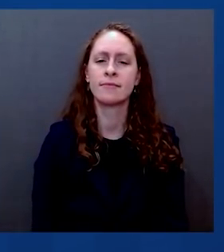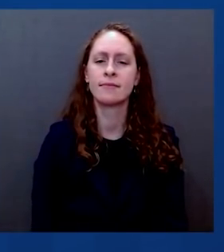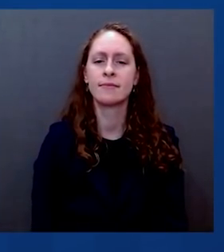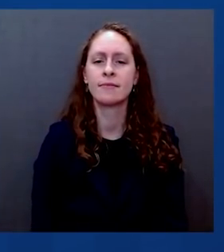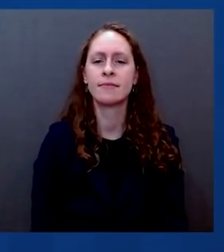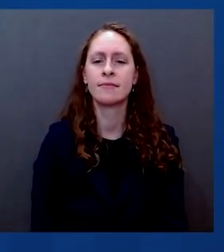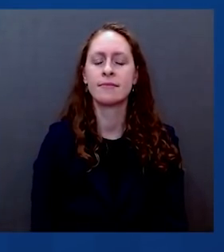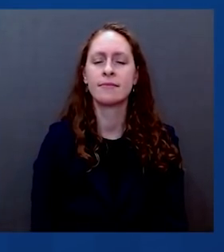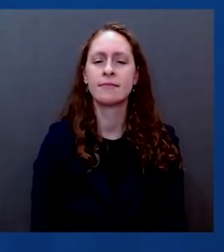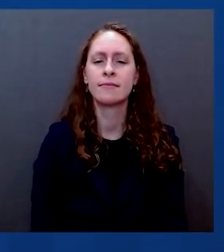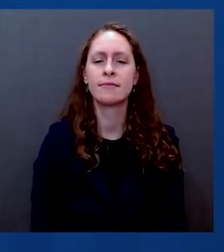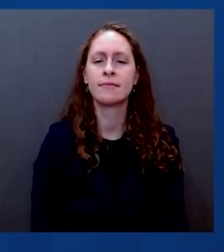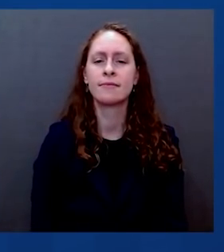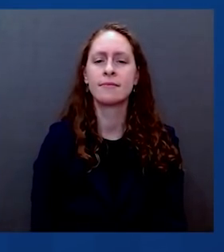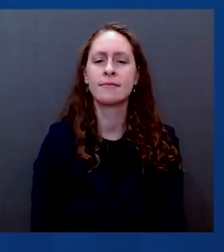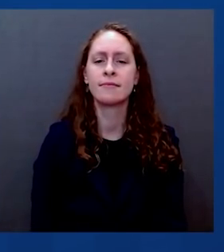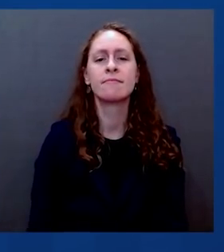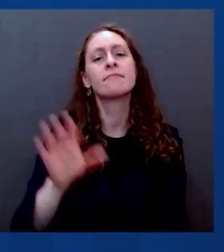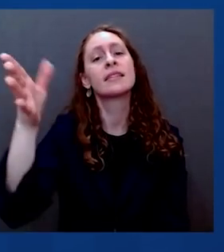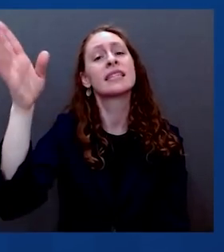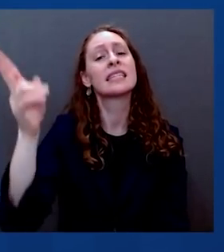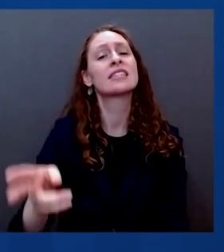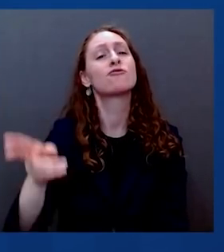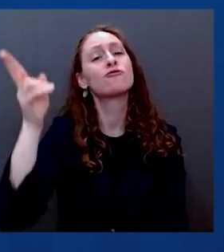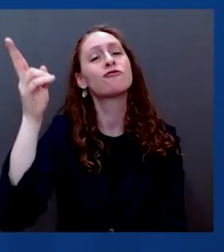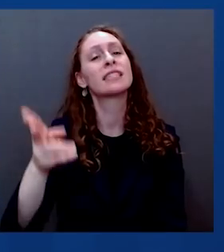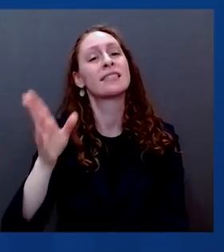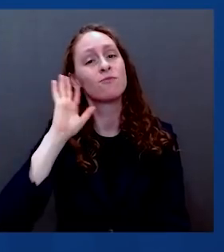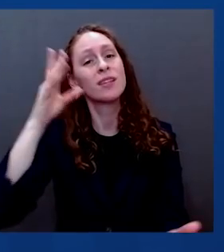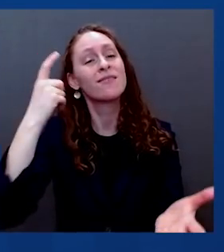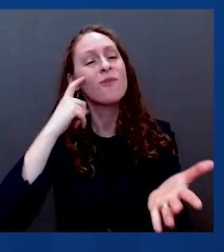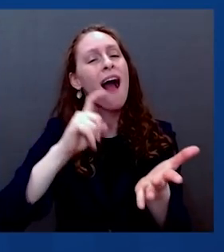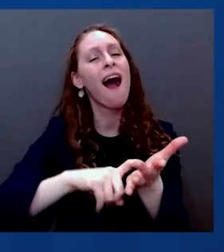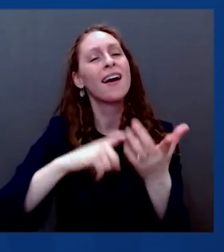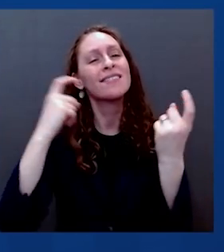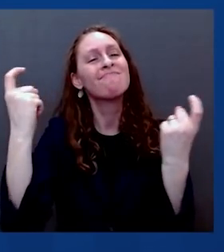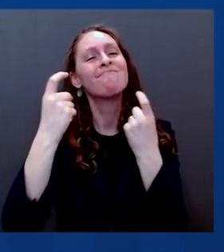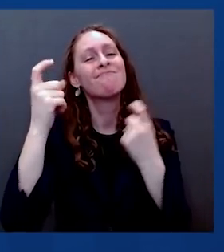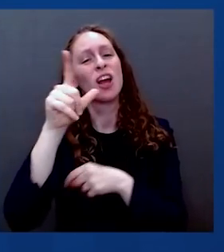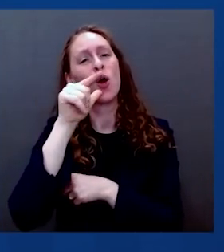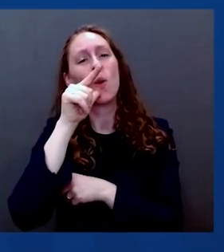for those who side with election subversion. So, I ask every elected official in America: